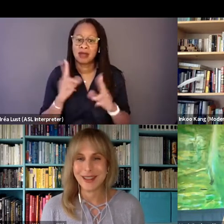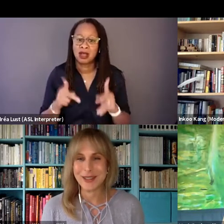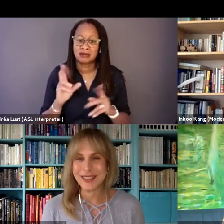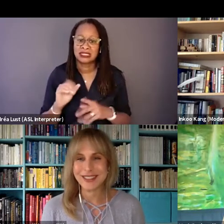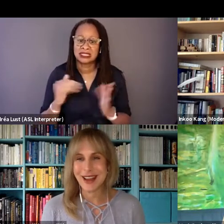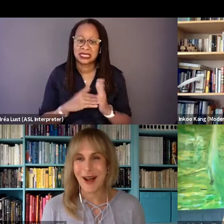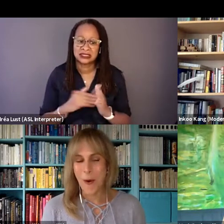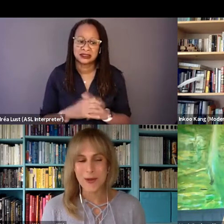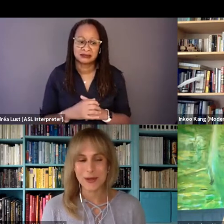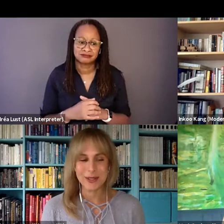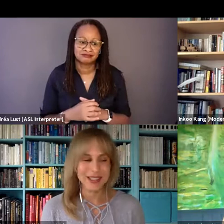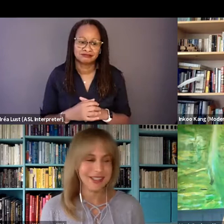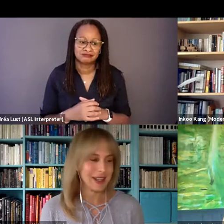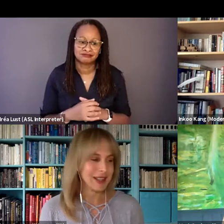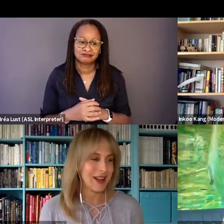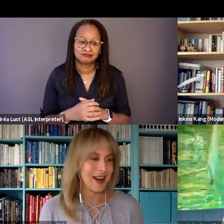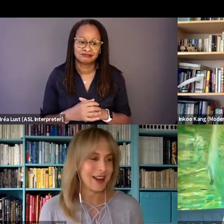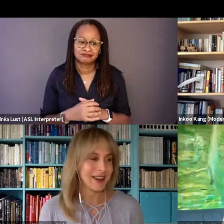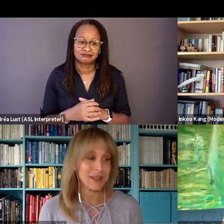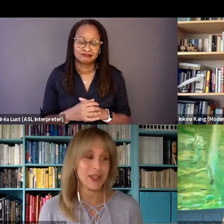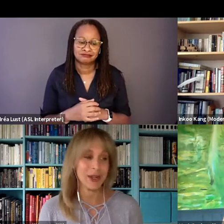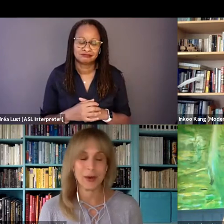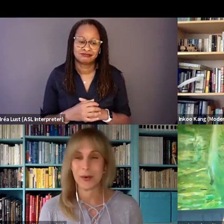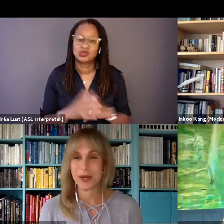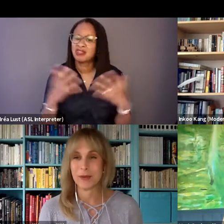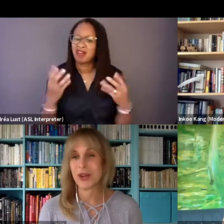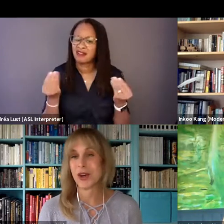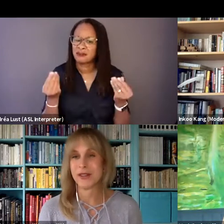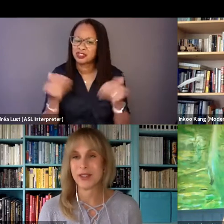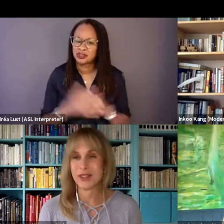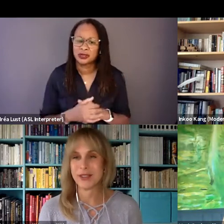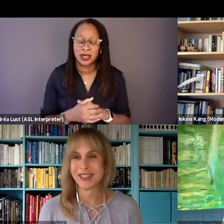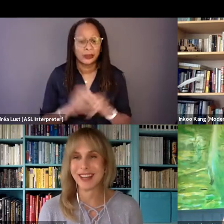There was, yeah, there was a lot of material we could have used,